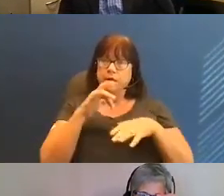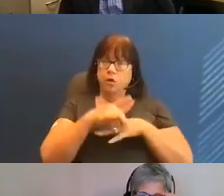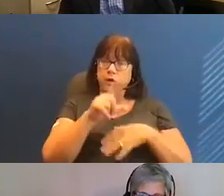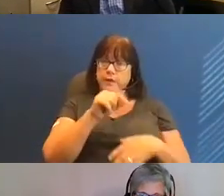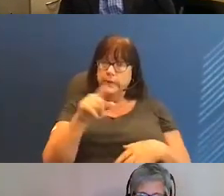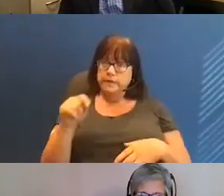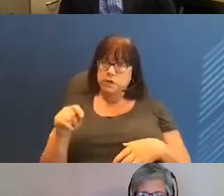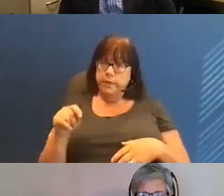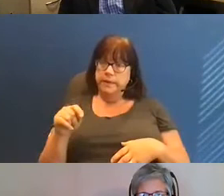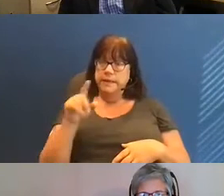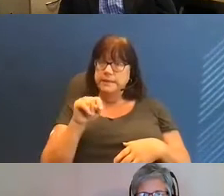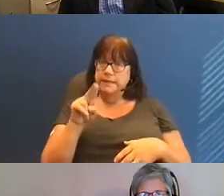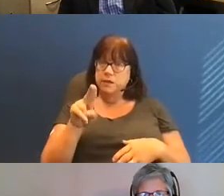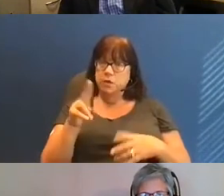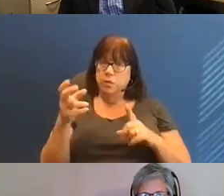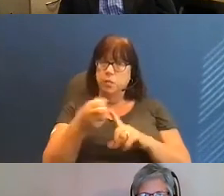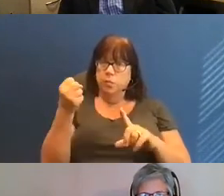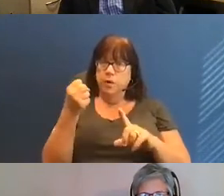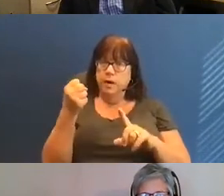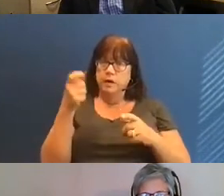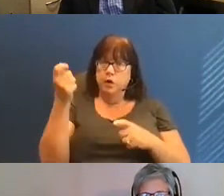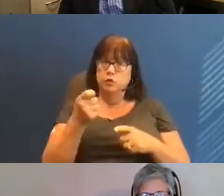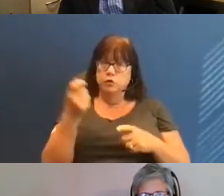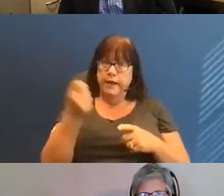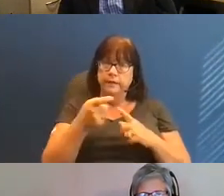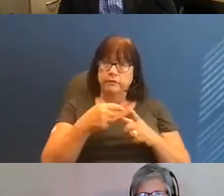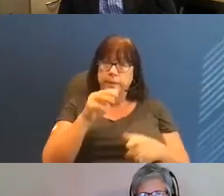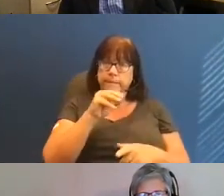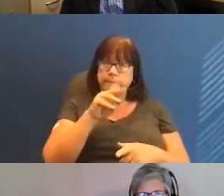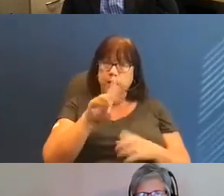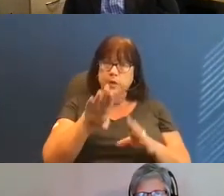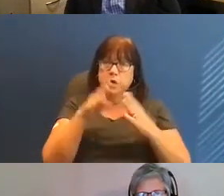TU won an institution institutional grant from the Maryland open source textbook program to support